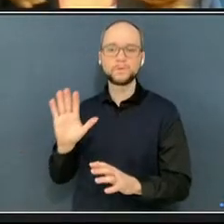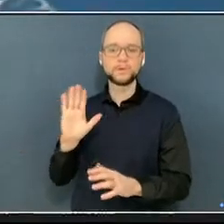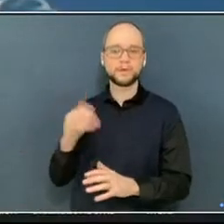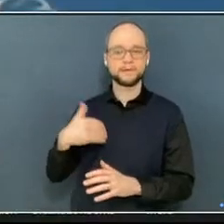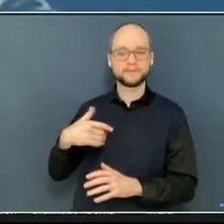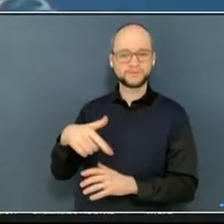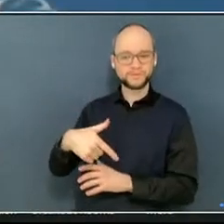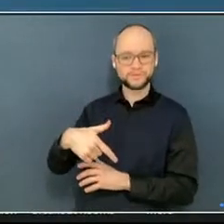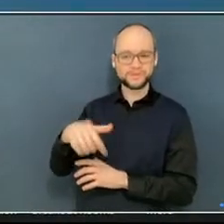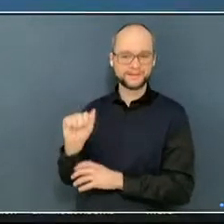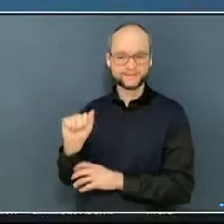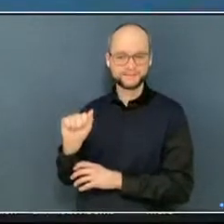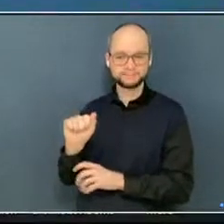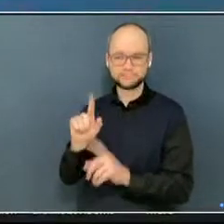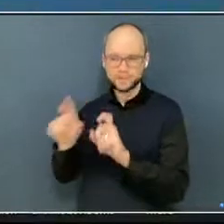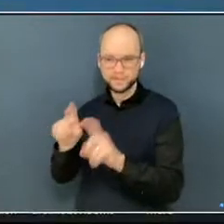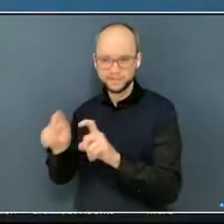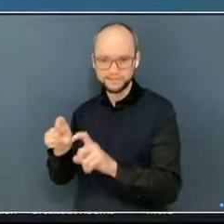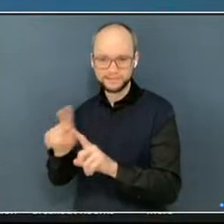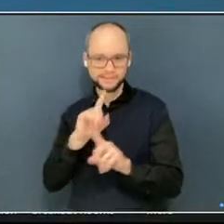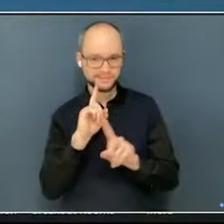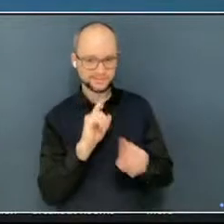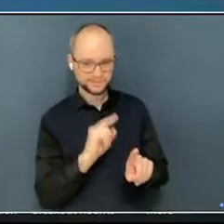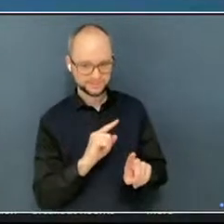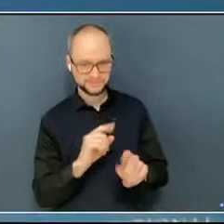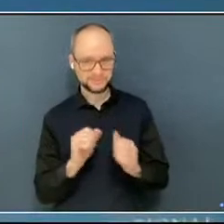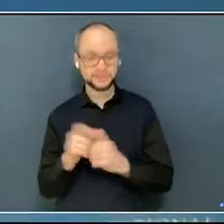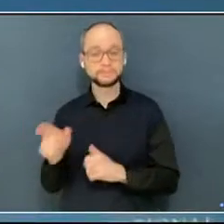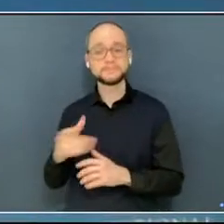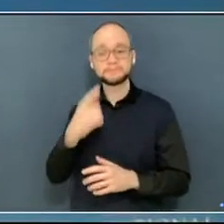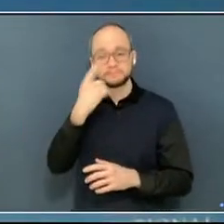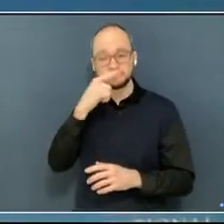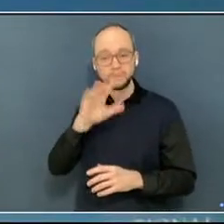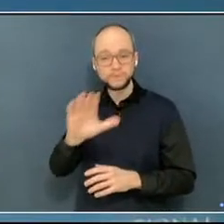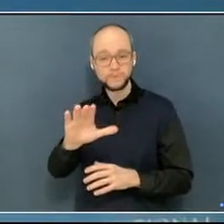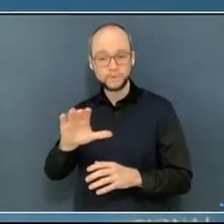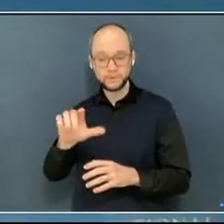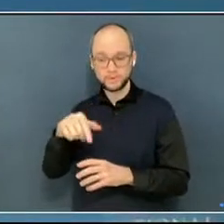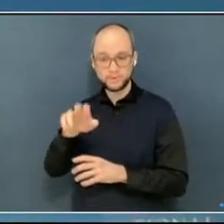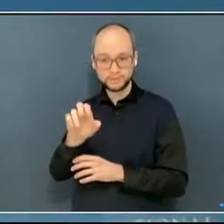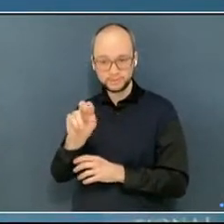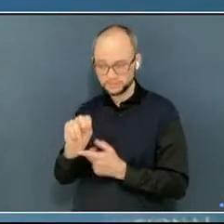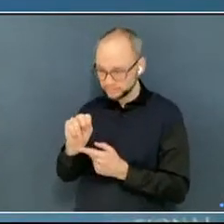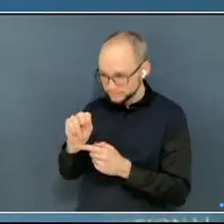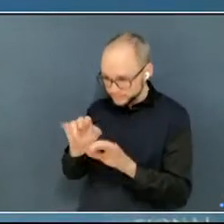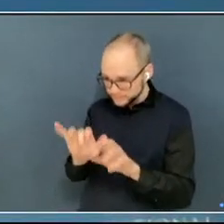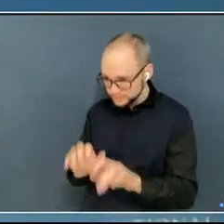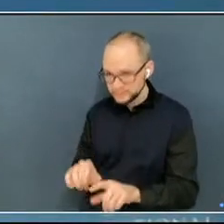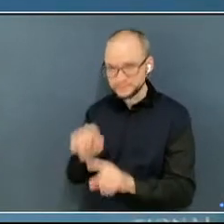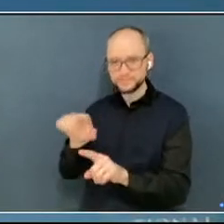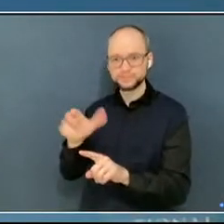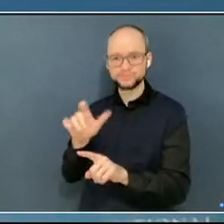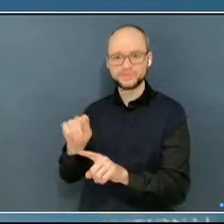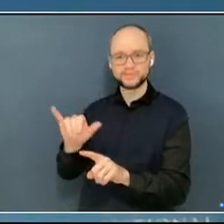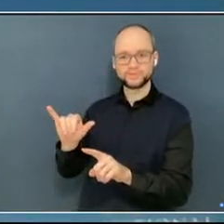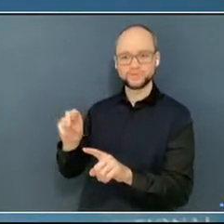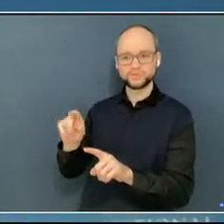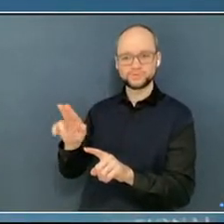him. So please write your questions in the YouTube Chatbox. We have a National Archives staff member